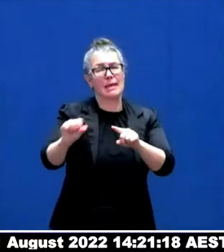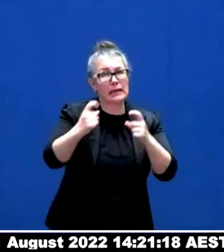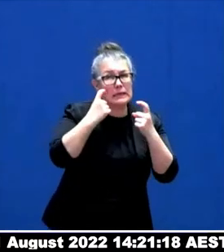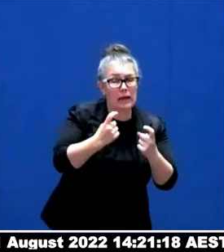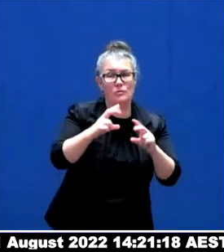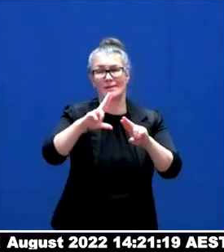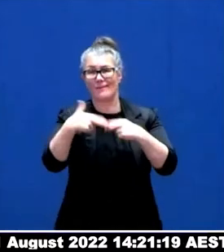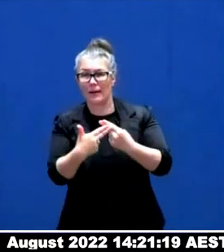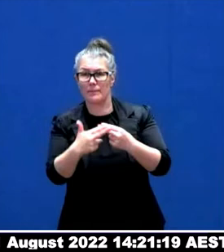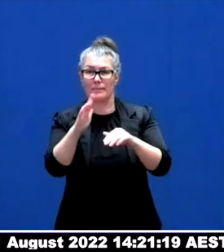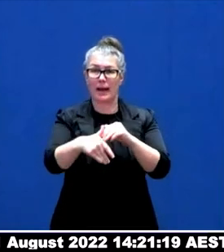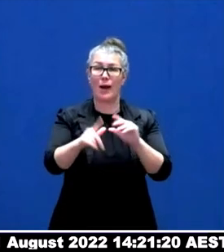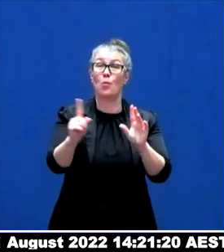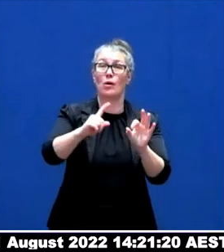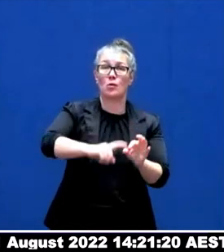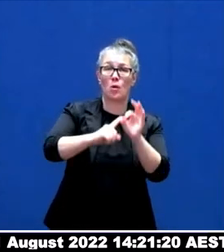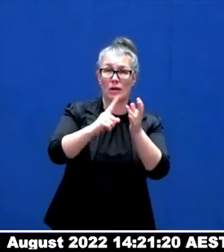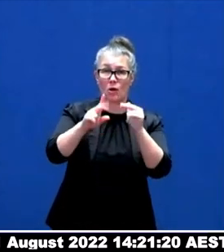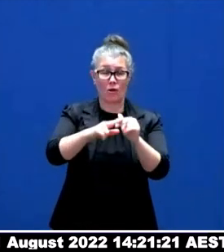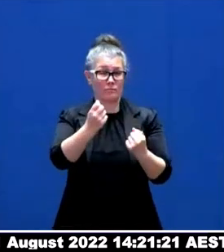around the quality of the support coordination is very important.